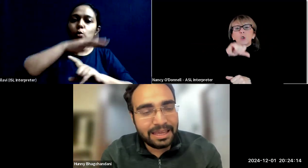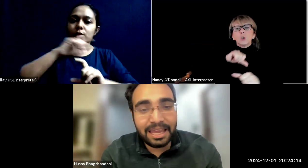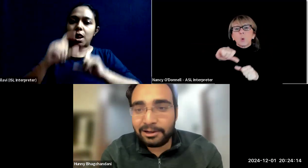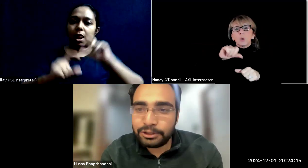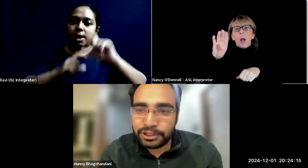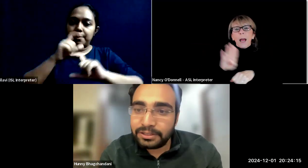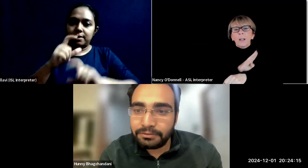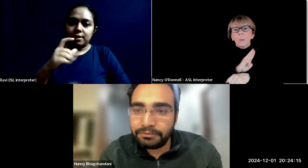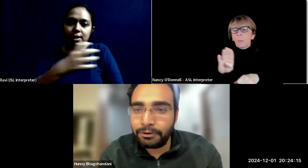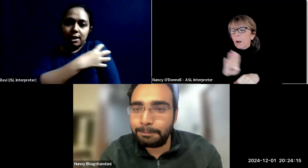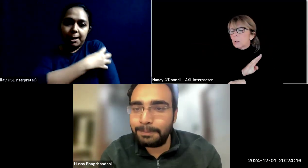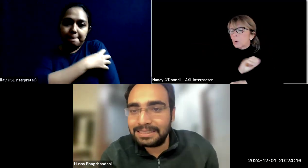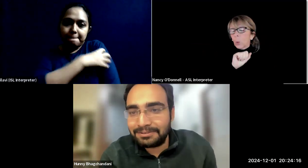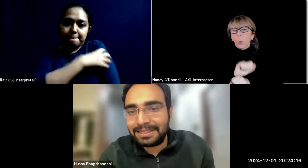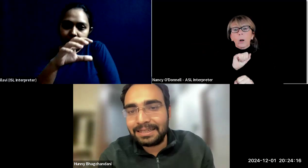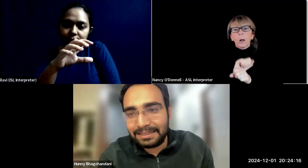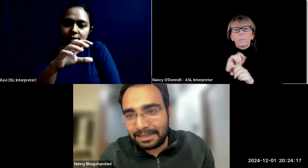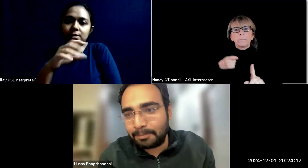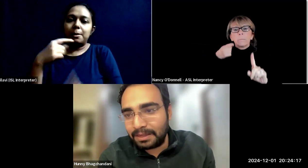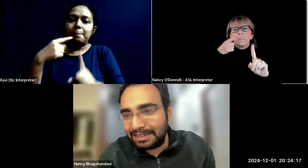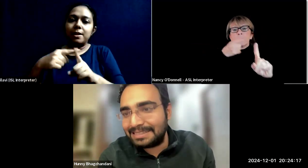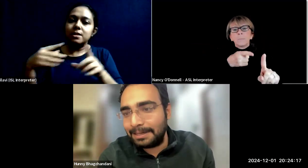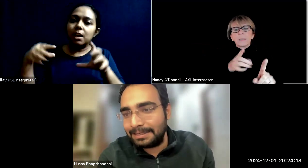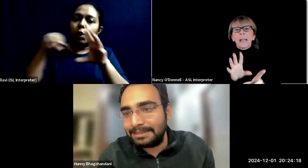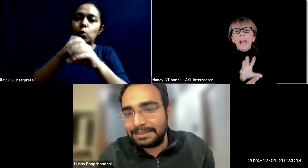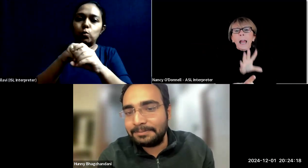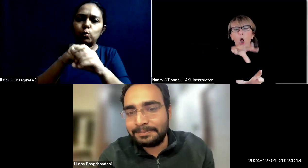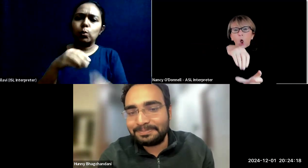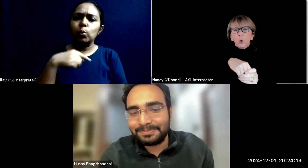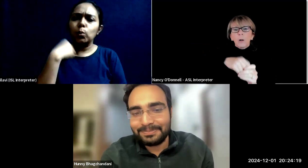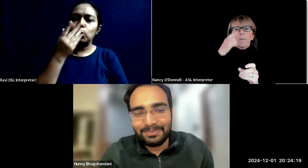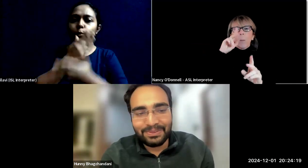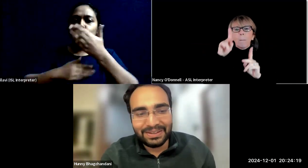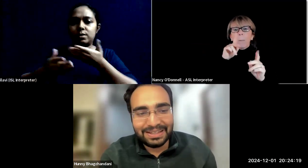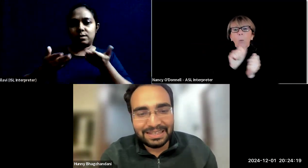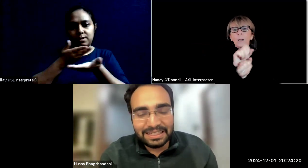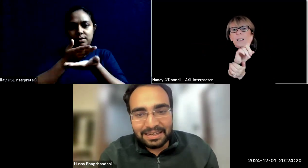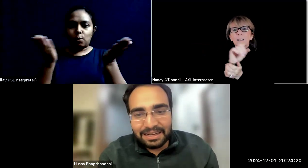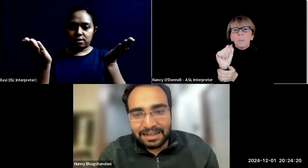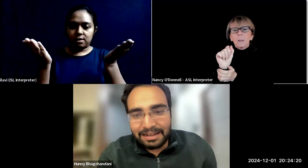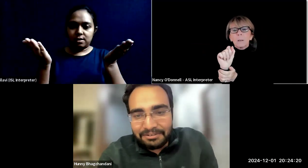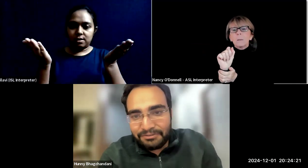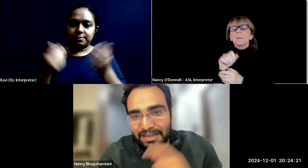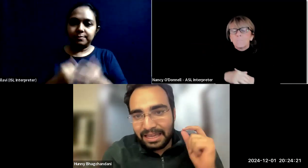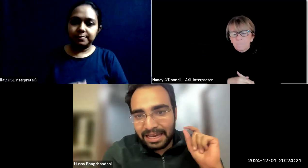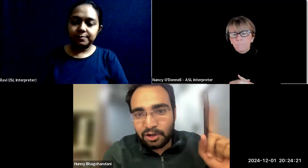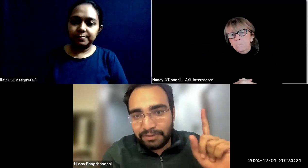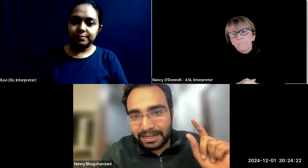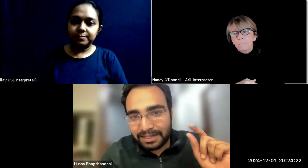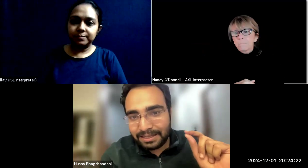and the inclusion for persons with disabilities. We innovate